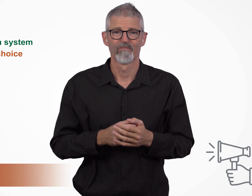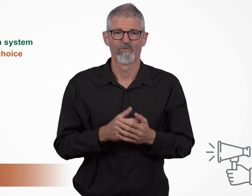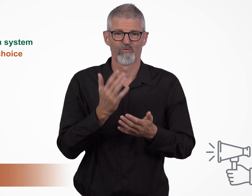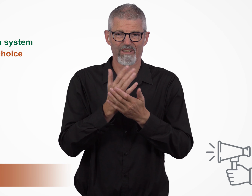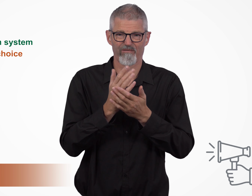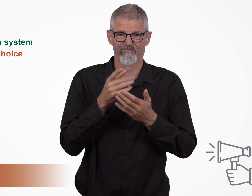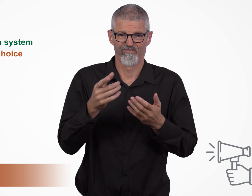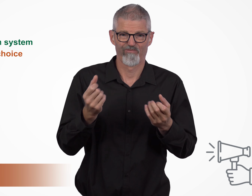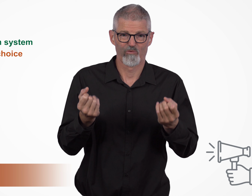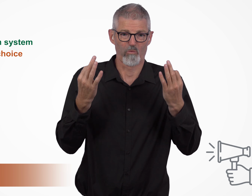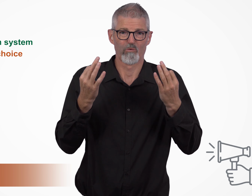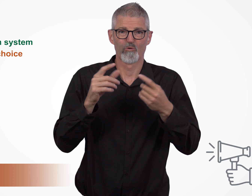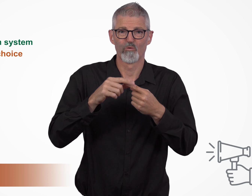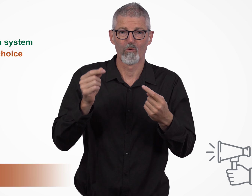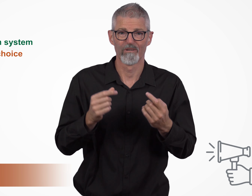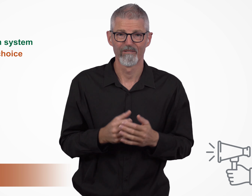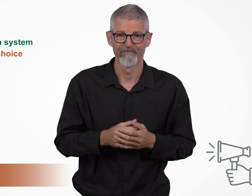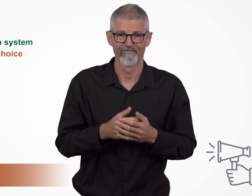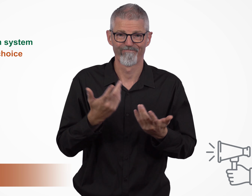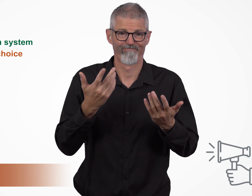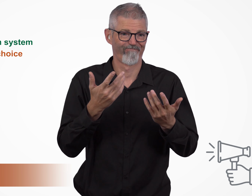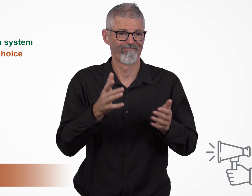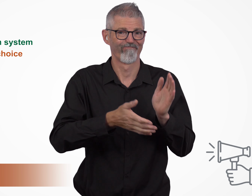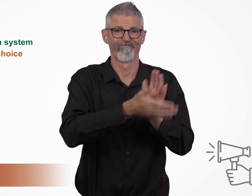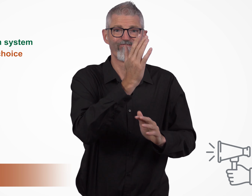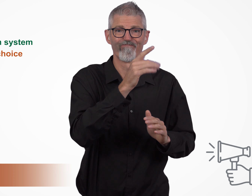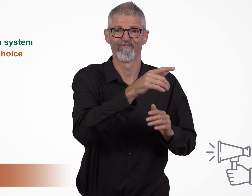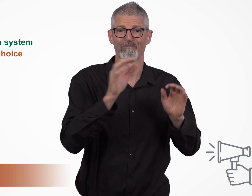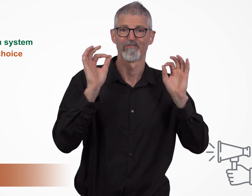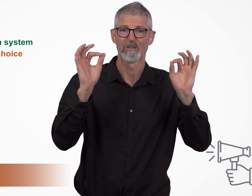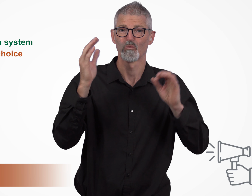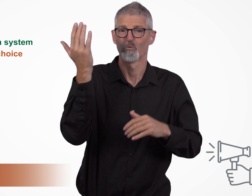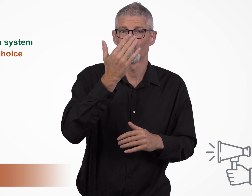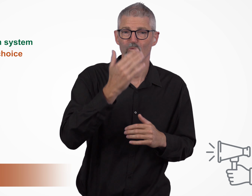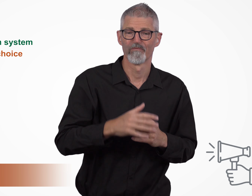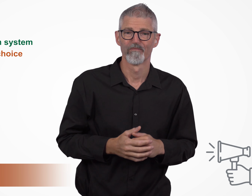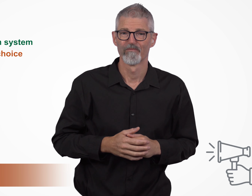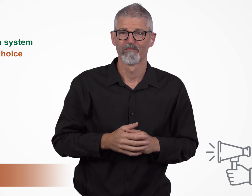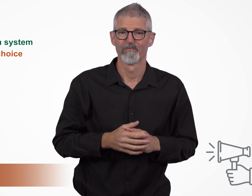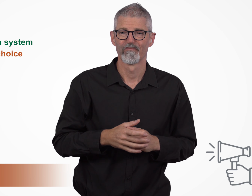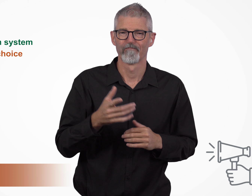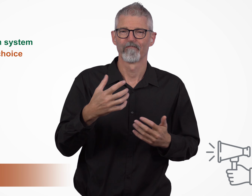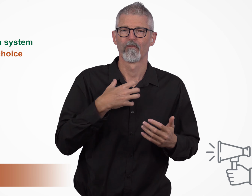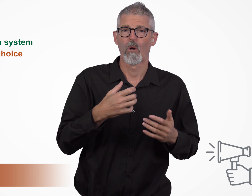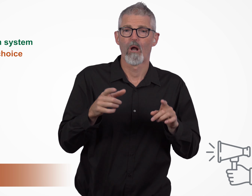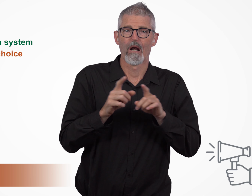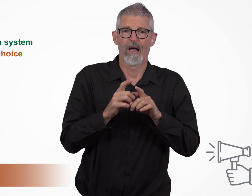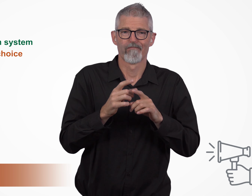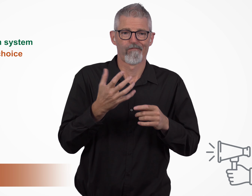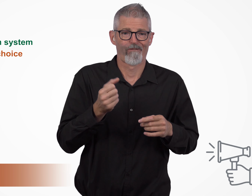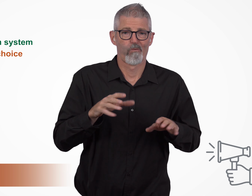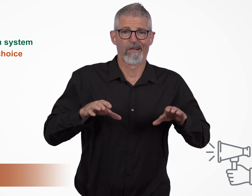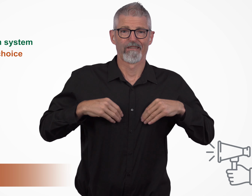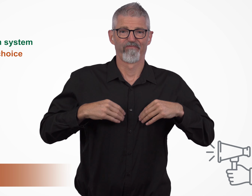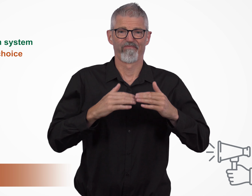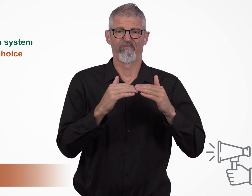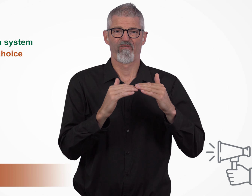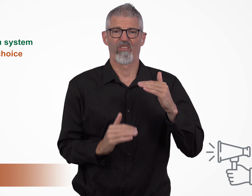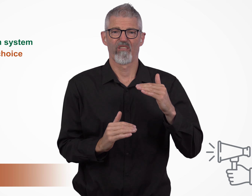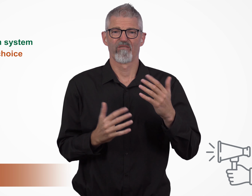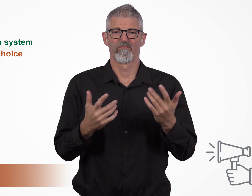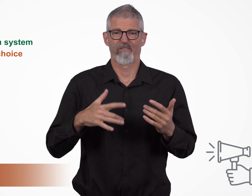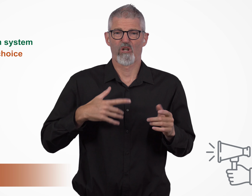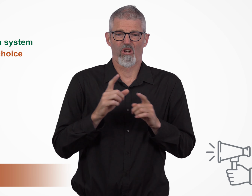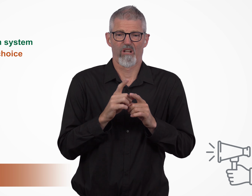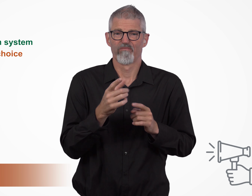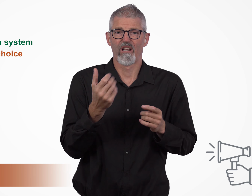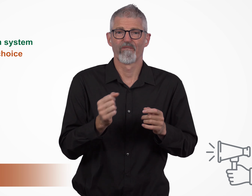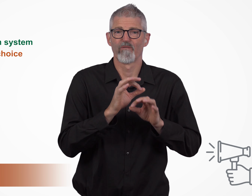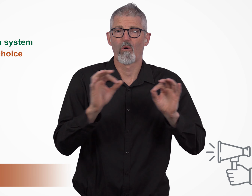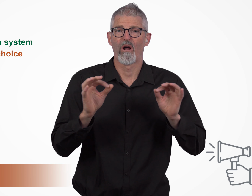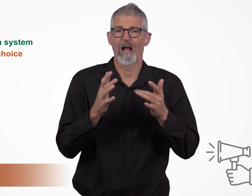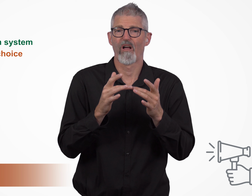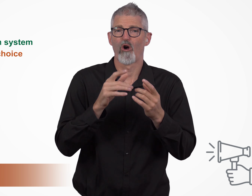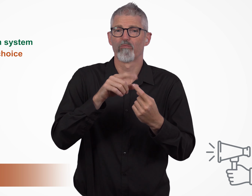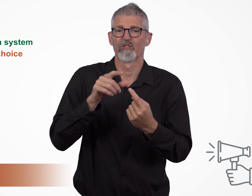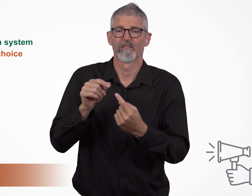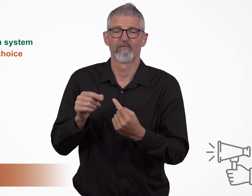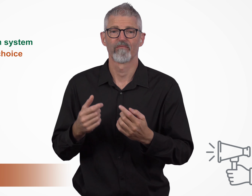and safely, then going to a special school is not a choice. It is a matter of compromise or, in some situations, coercion.